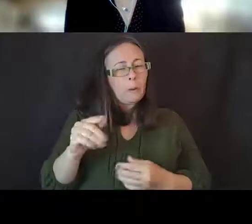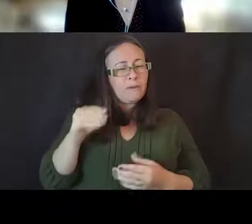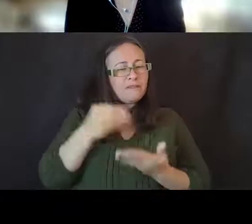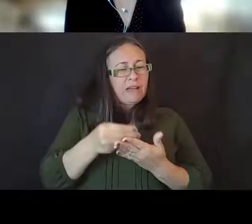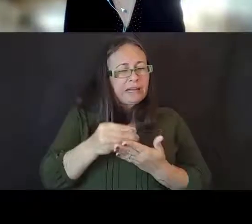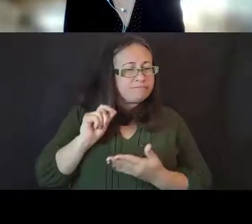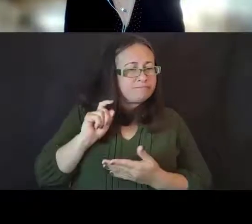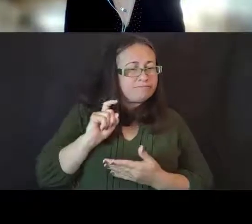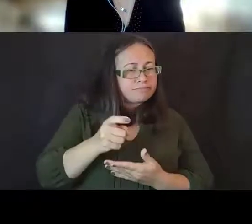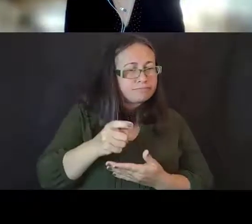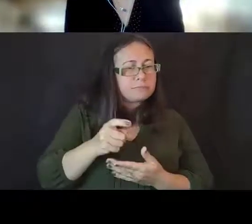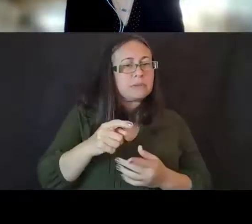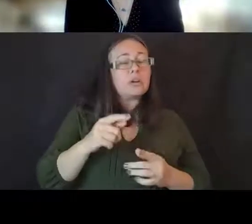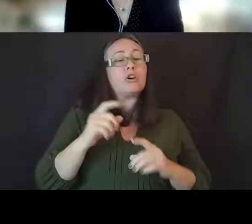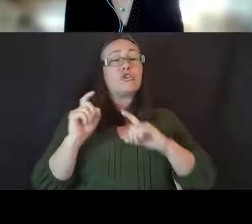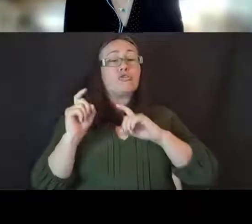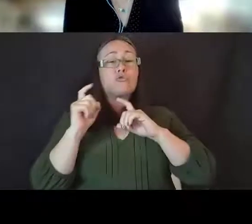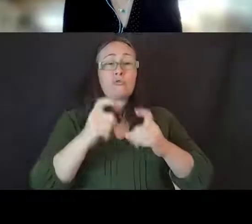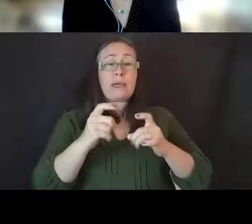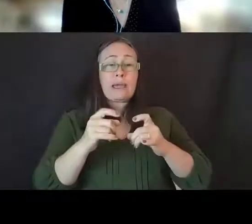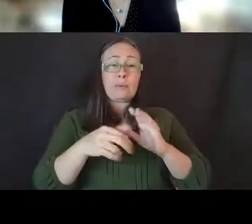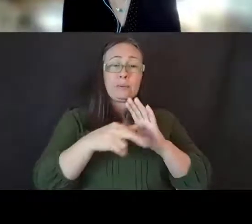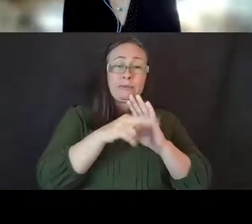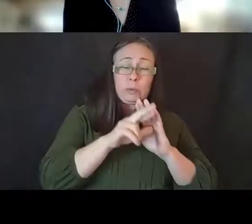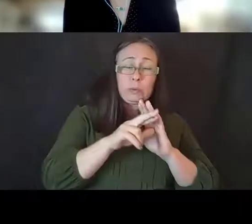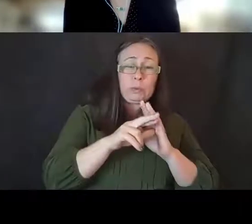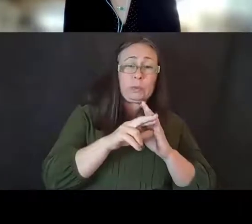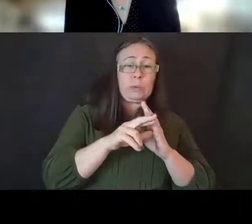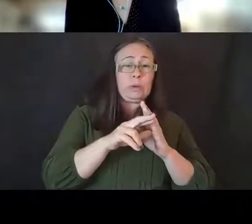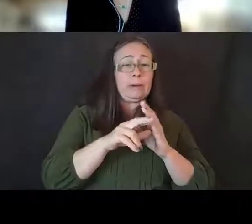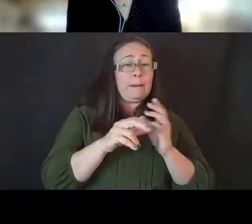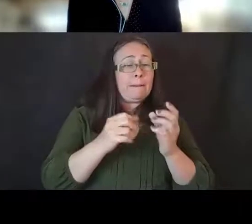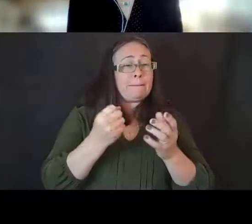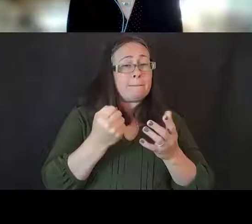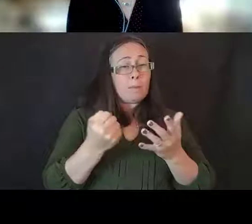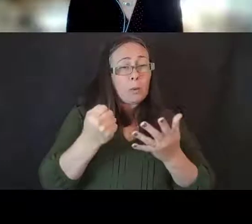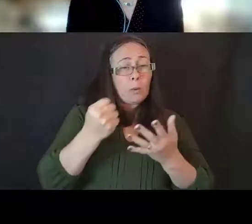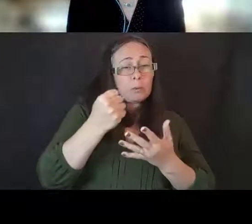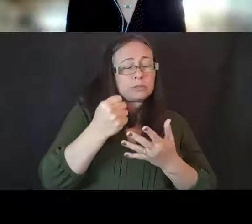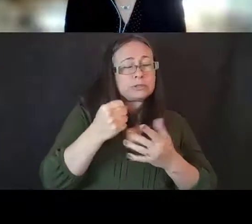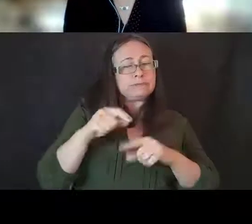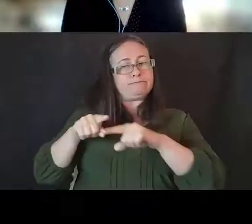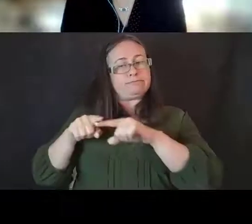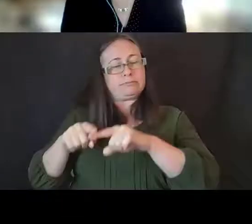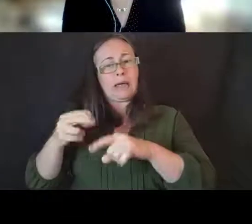and also grant review and promotion decisions really depend too much on those high-profile publications,